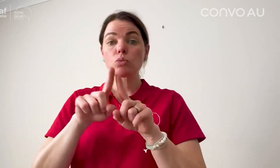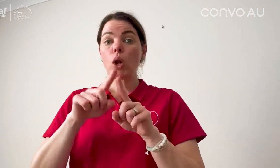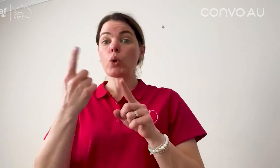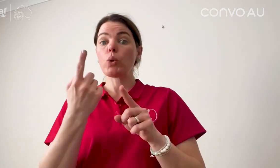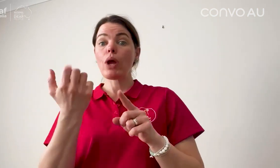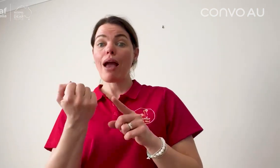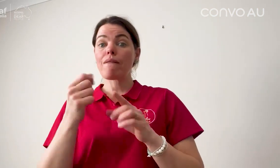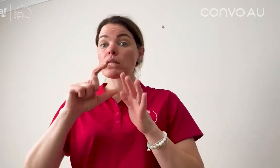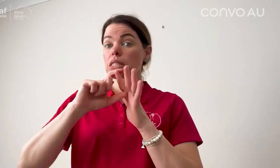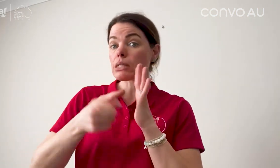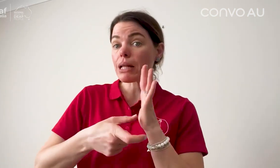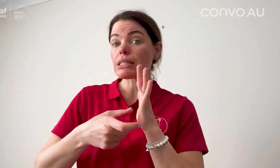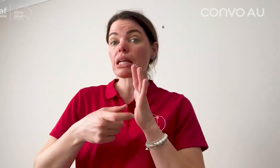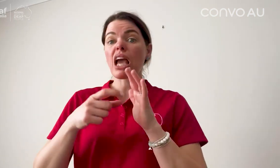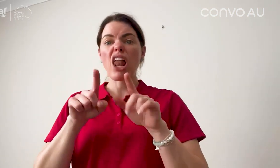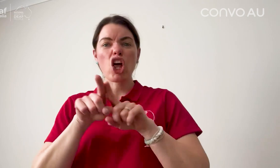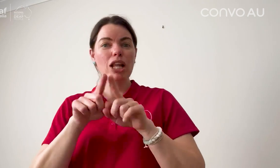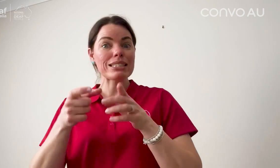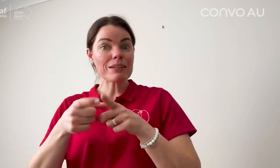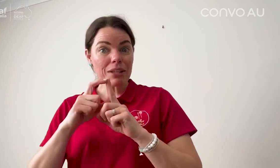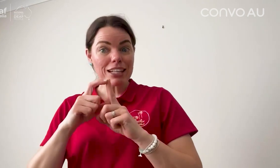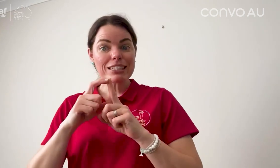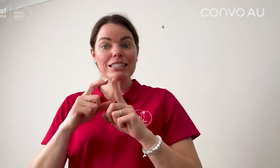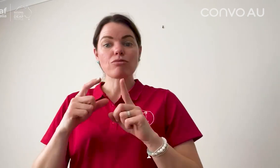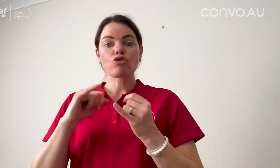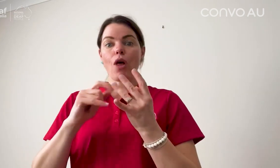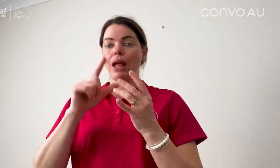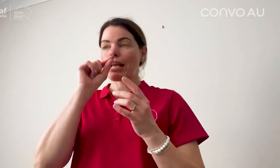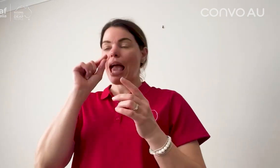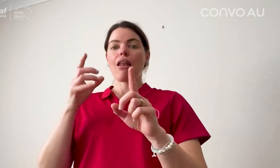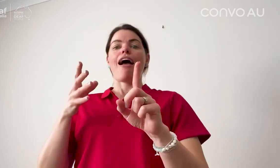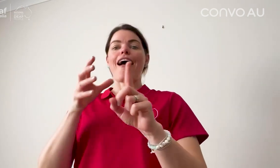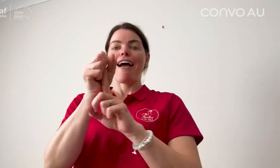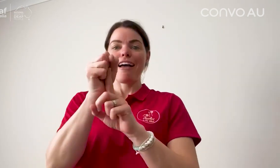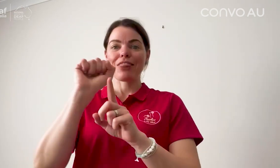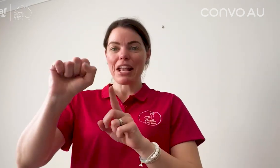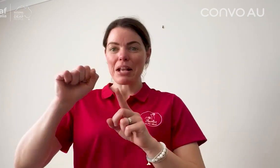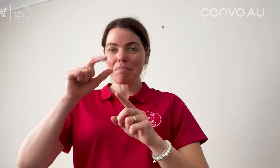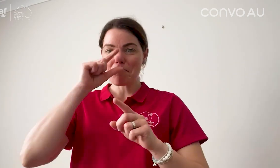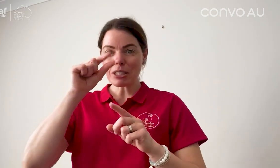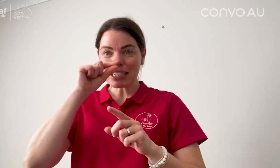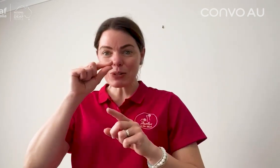as well as people who might have a learning disability to achieve their potential.